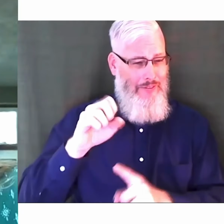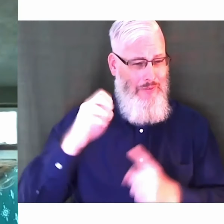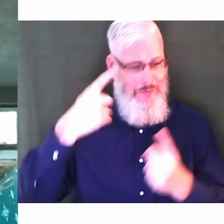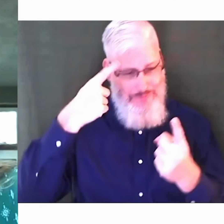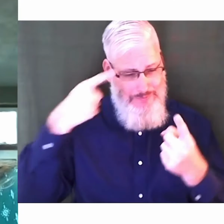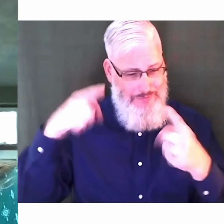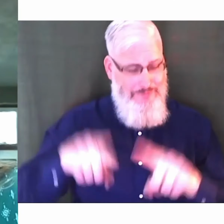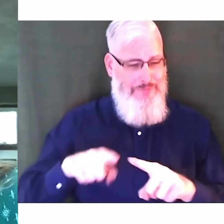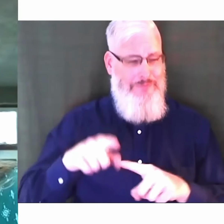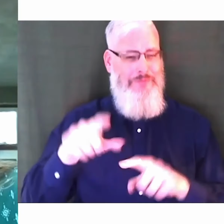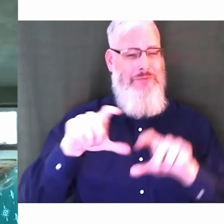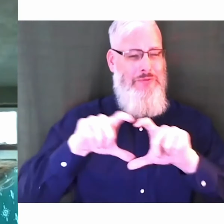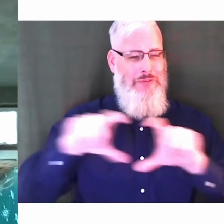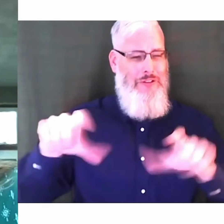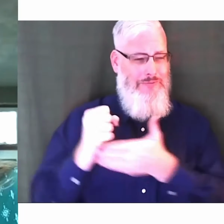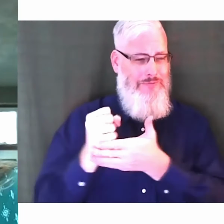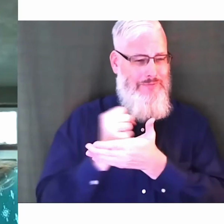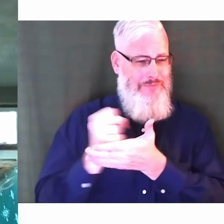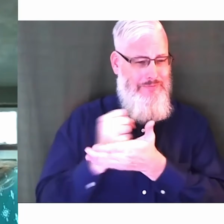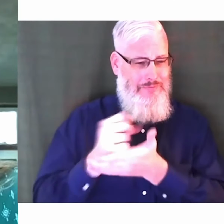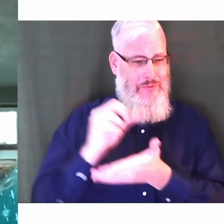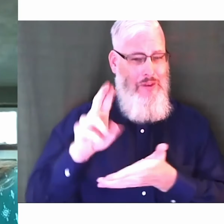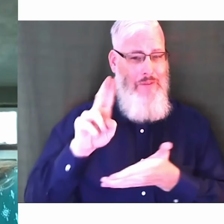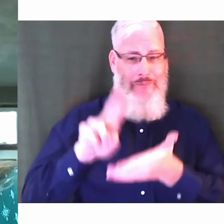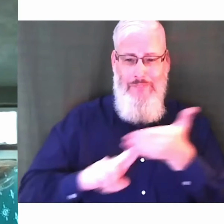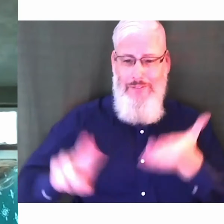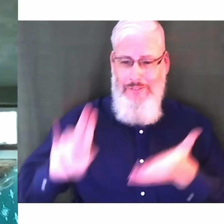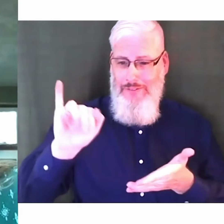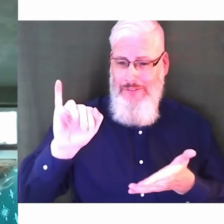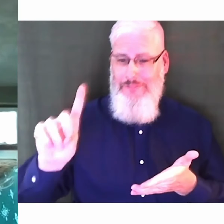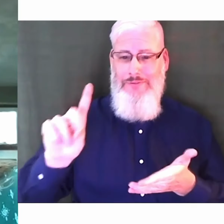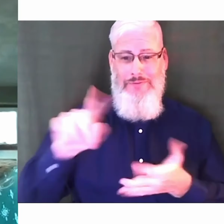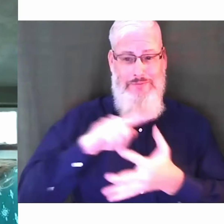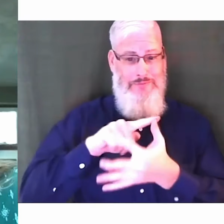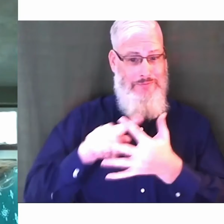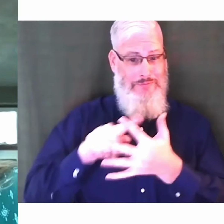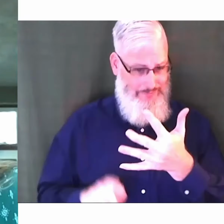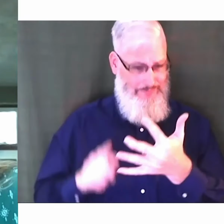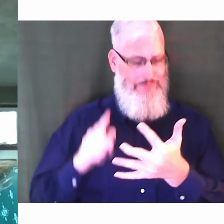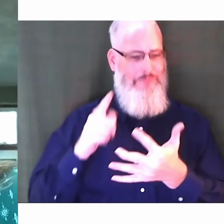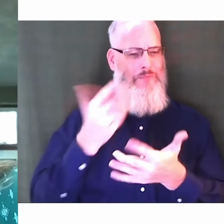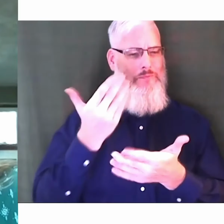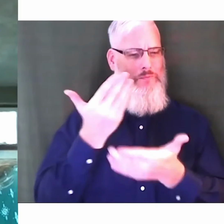a pay check or pay stub, a university ID card,